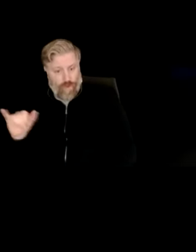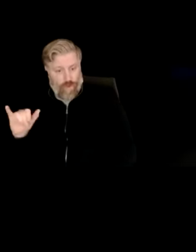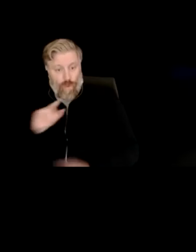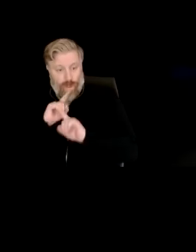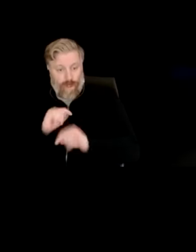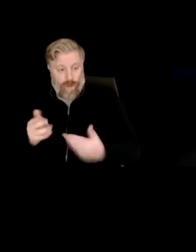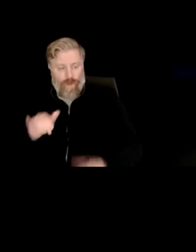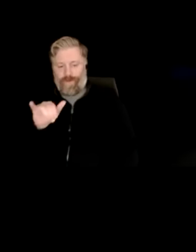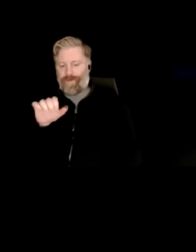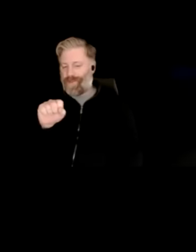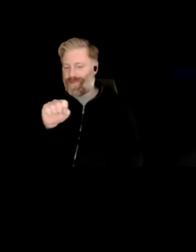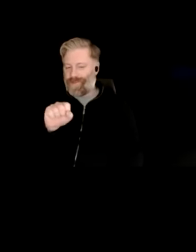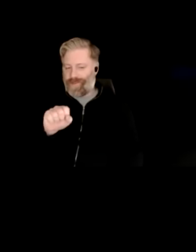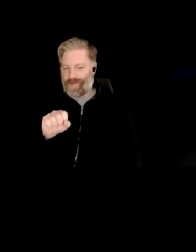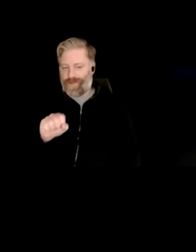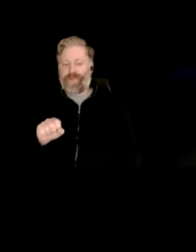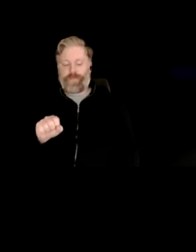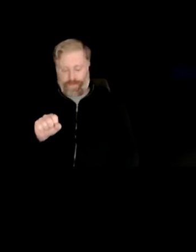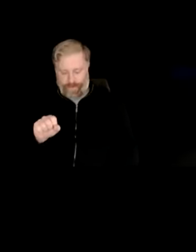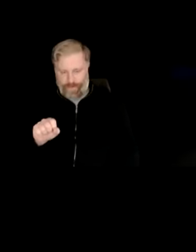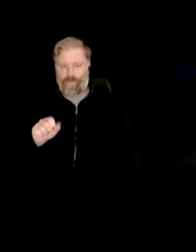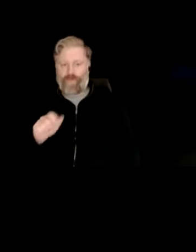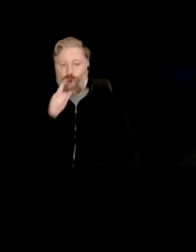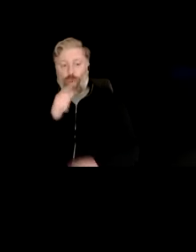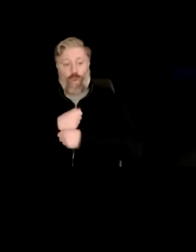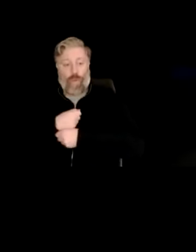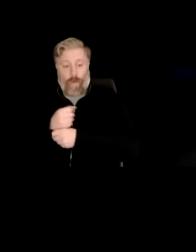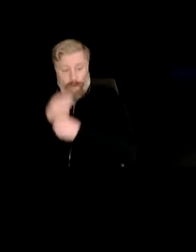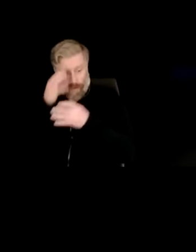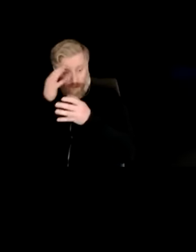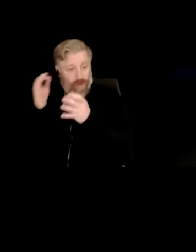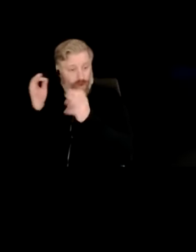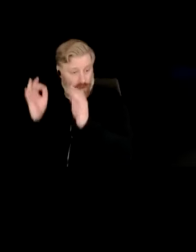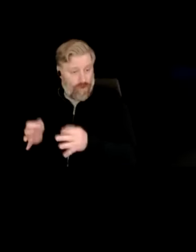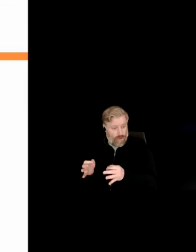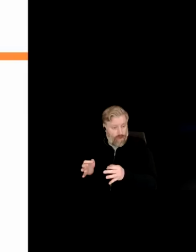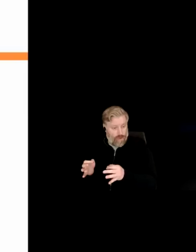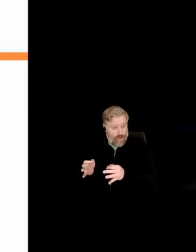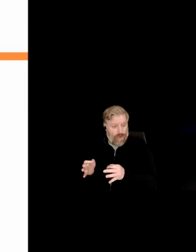And the answer is yes. You'd wanna include the people who are making decisions and are in leadership of the project,